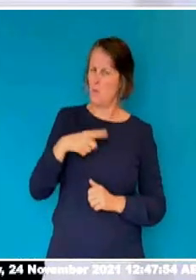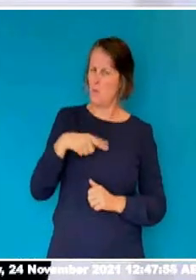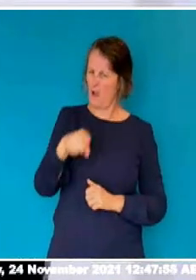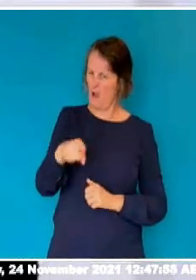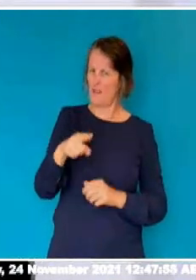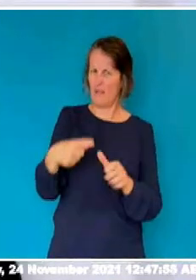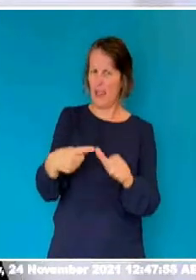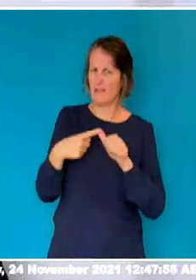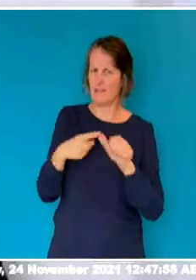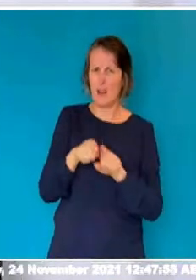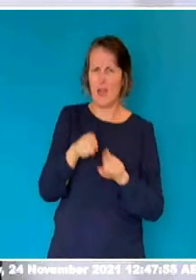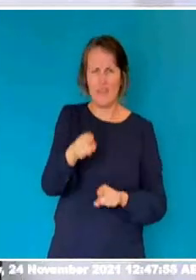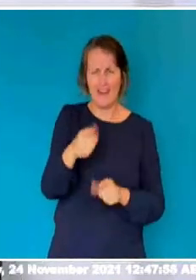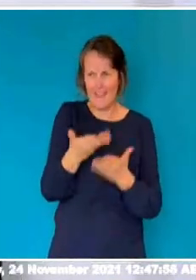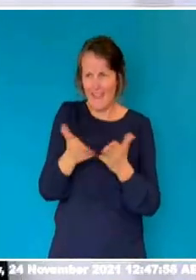how they can improve the effectiveness of passports?